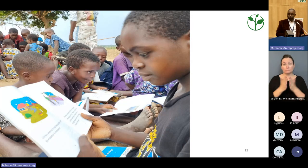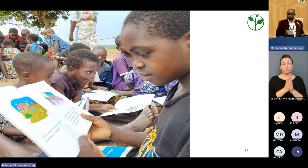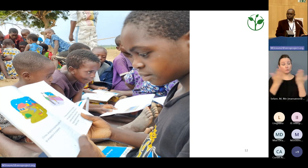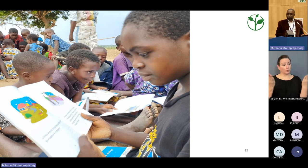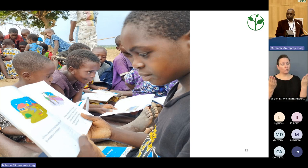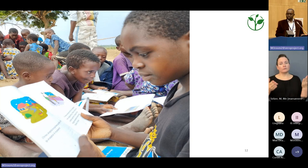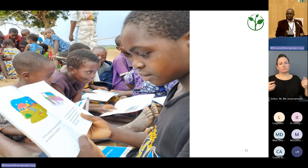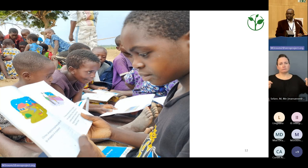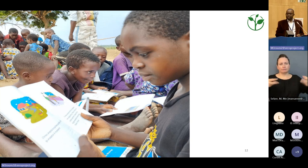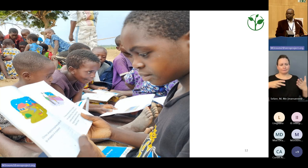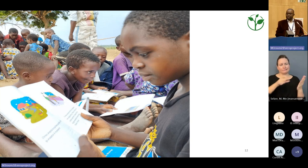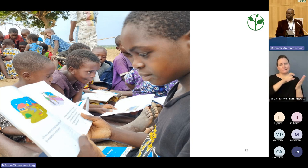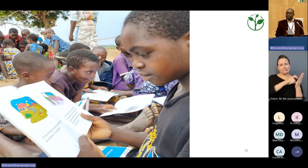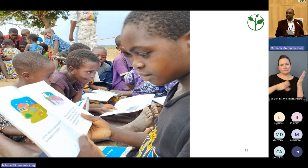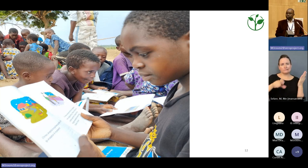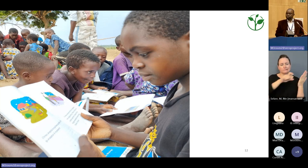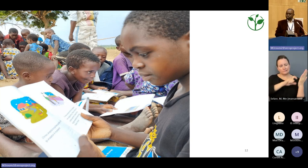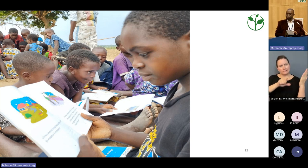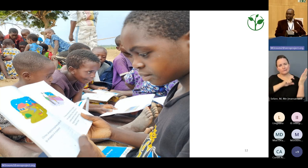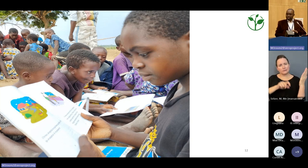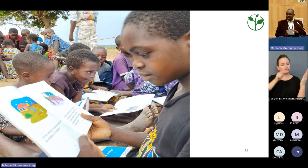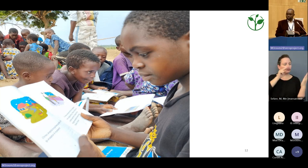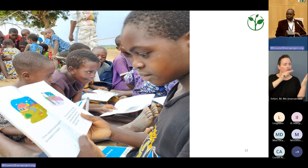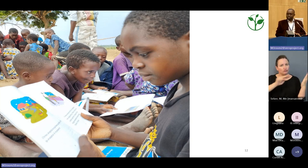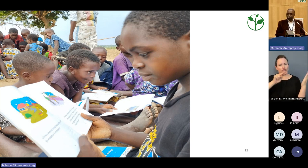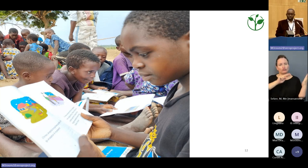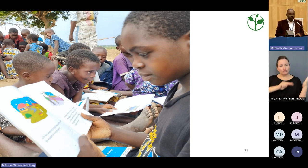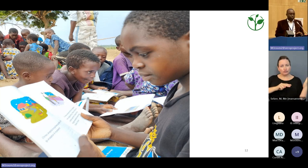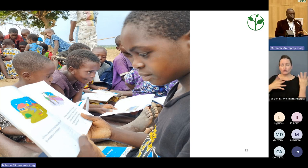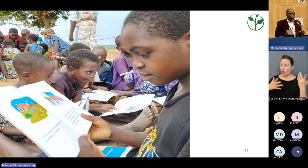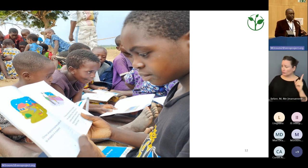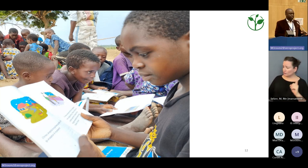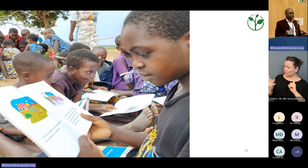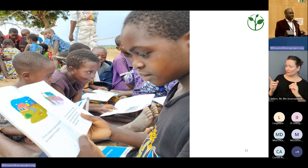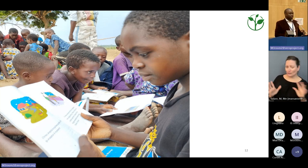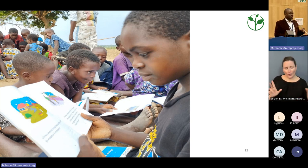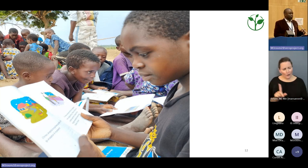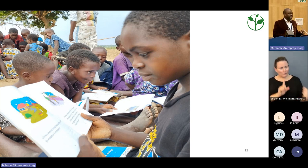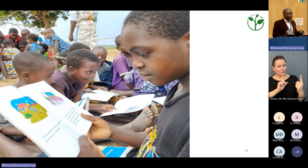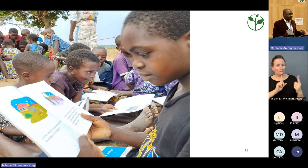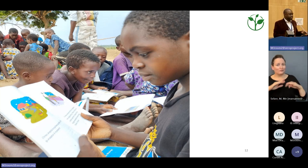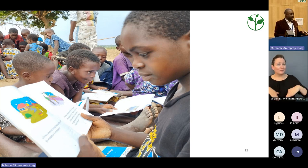to children. Reading clubs are very social places where children gather, go and read,